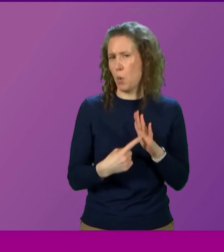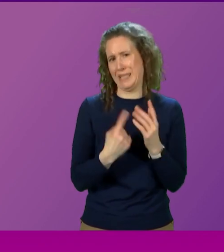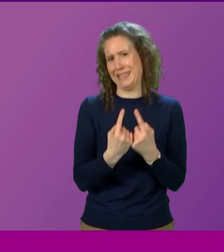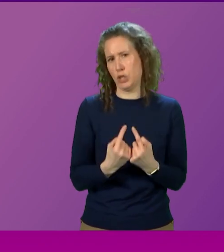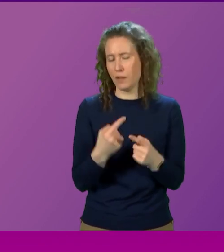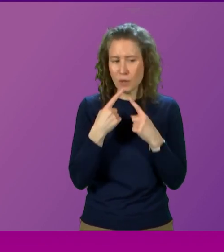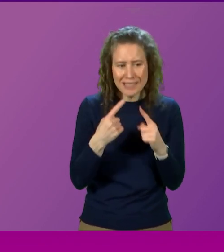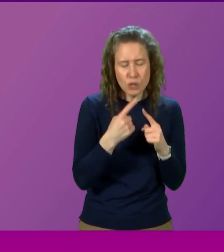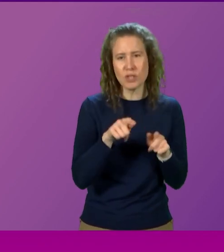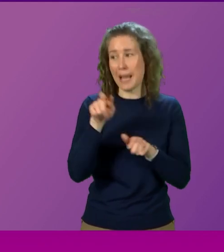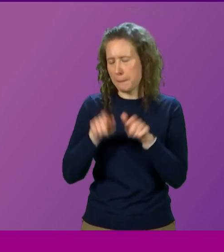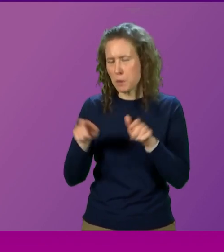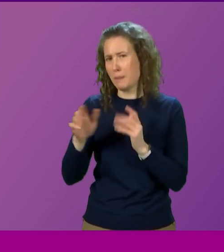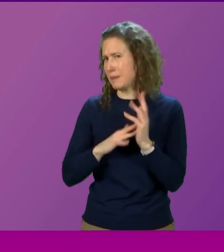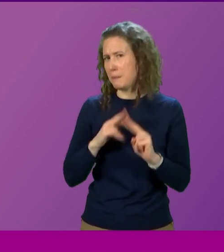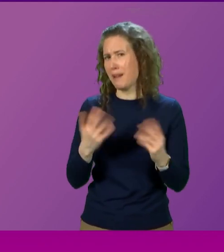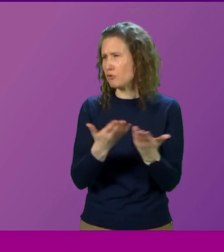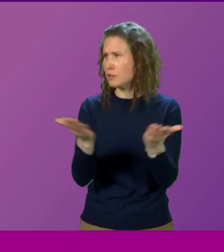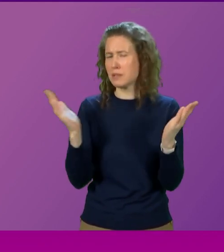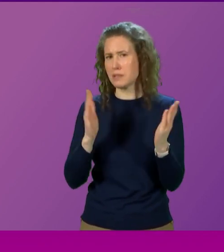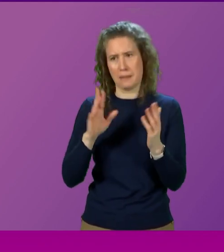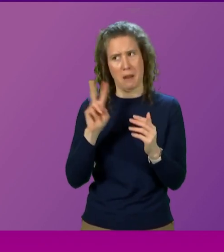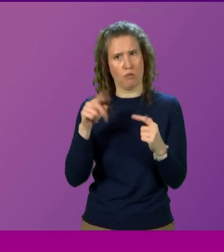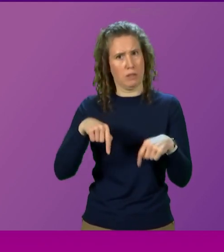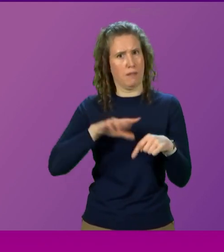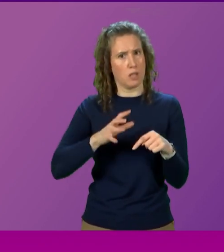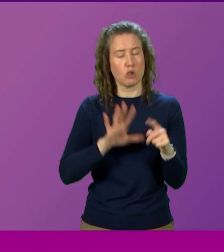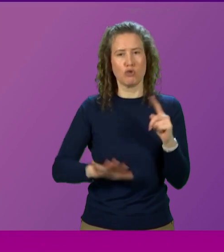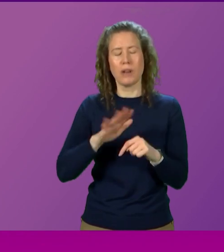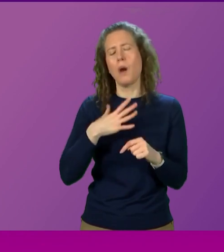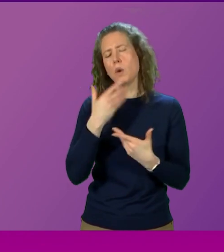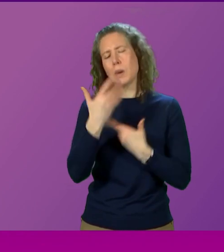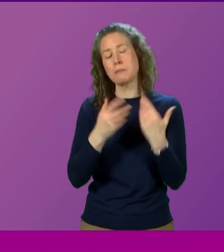pupils and parents across the country. I will set out again our approach.